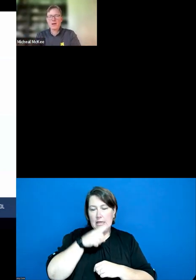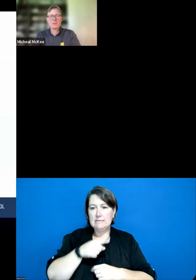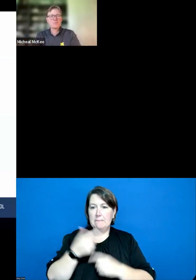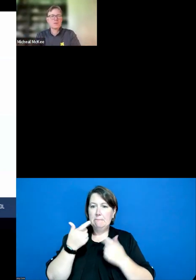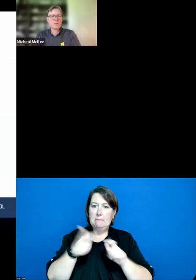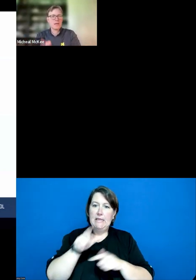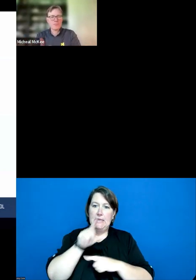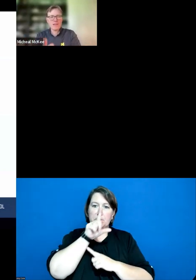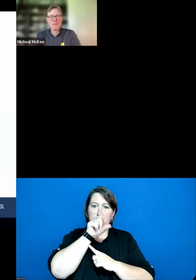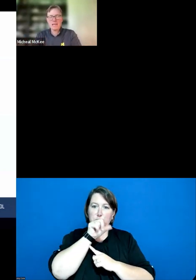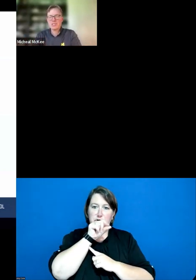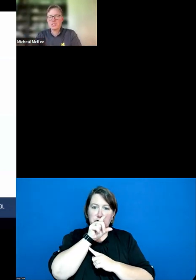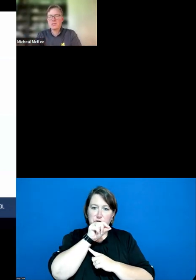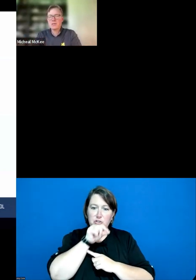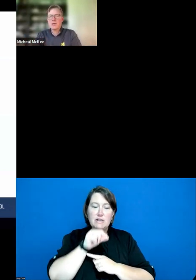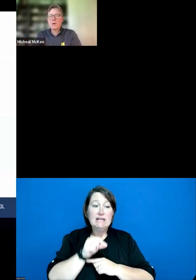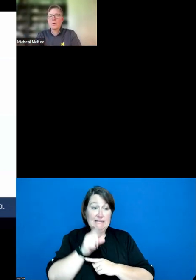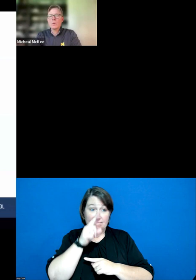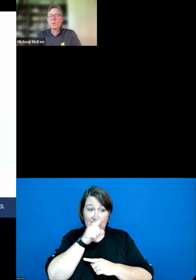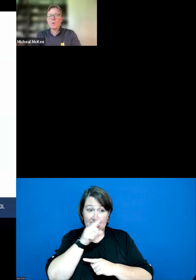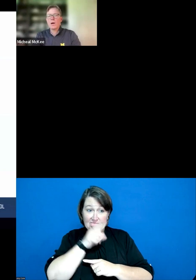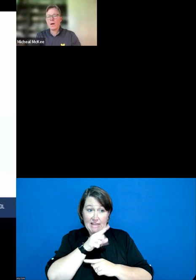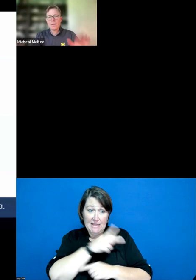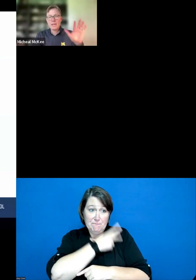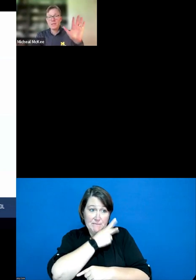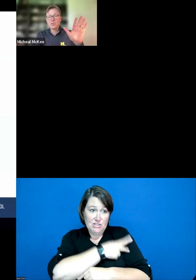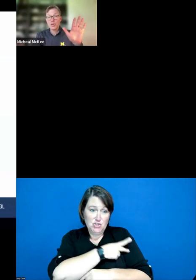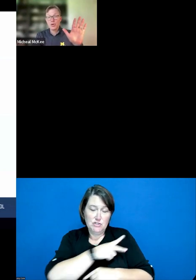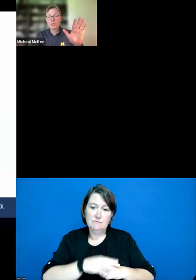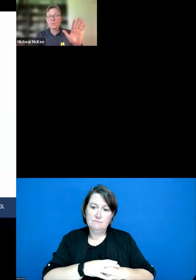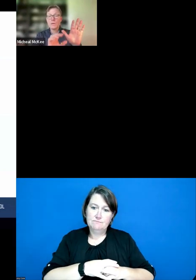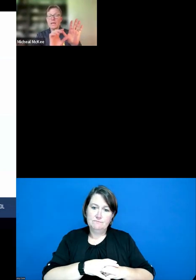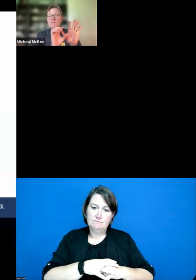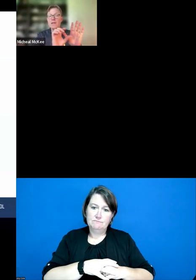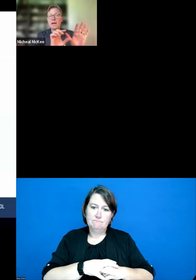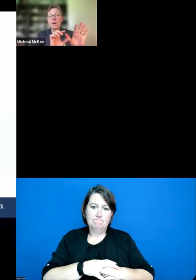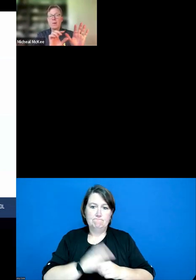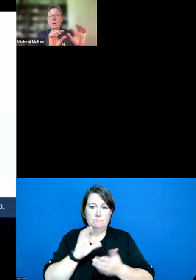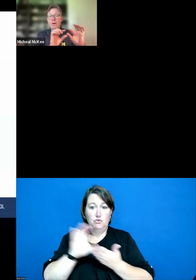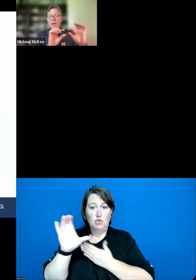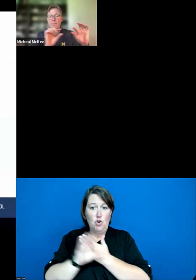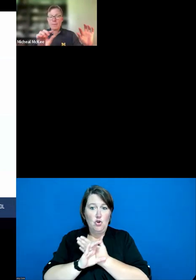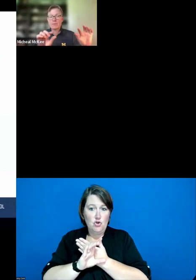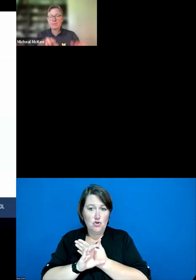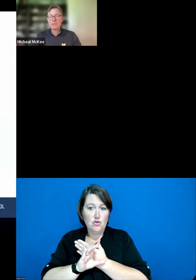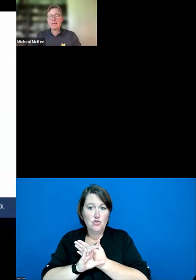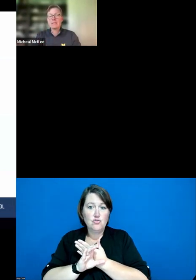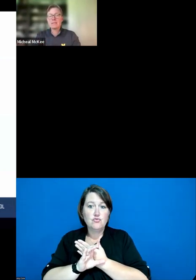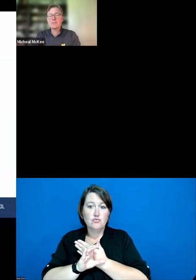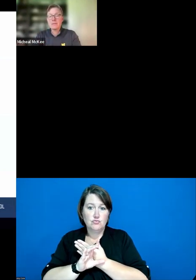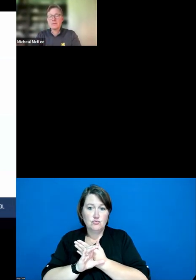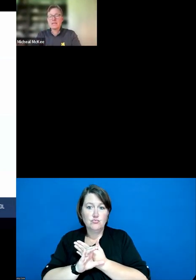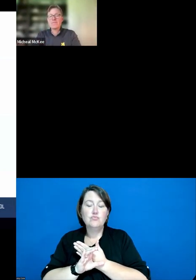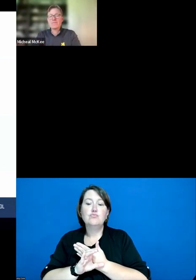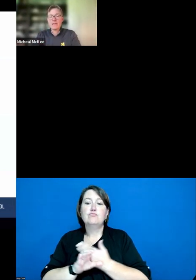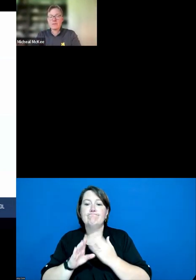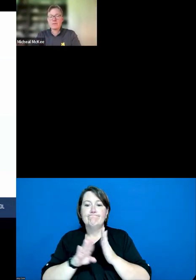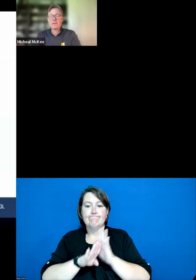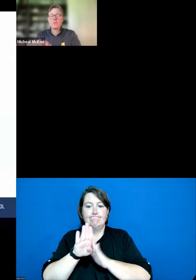So we have a fake patient who in a chart, we have now built a disability field in